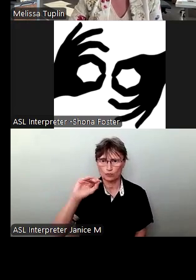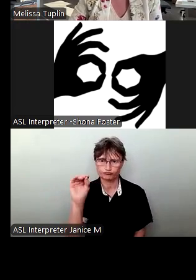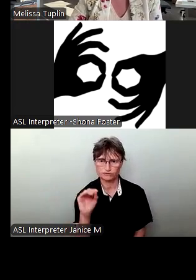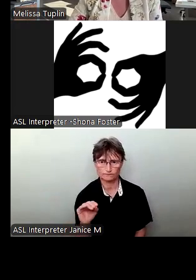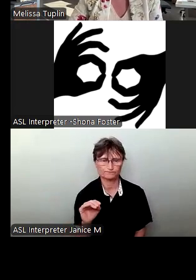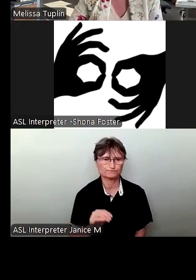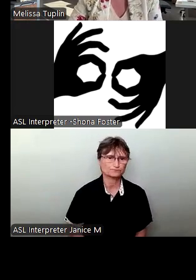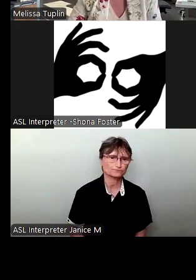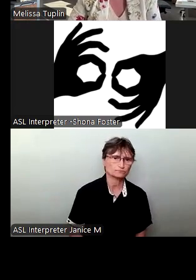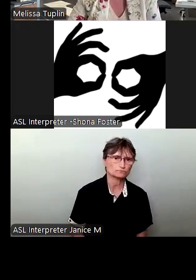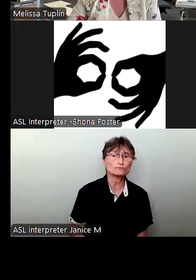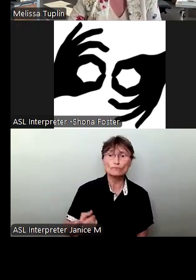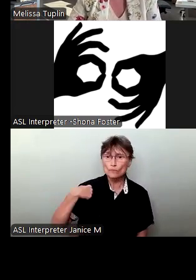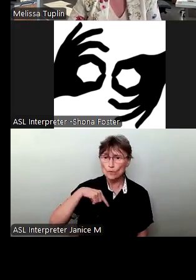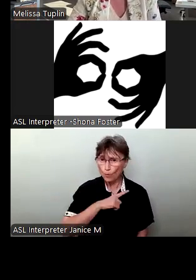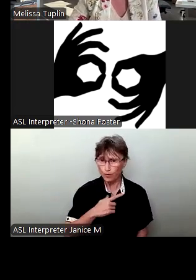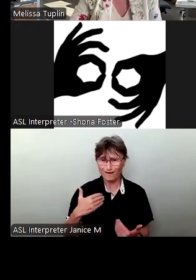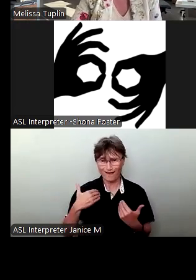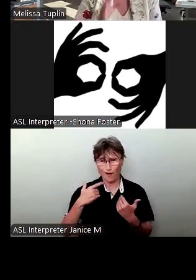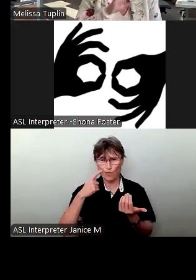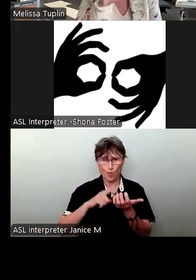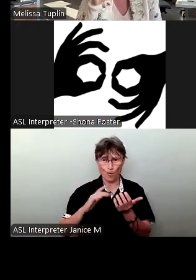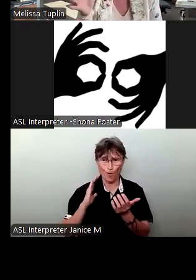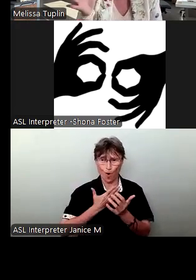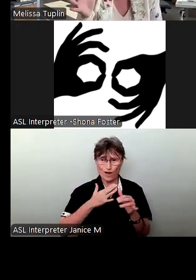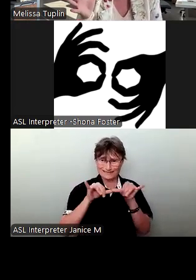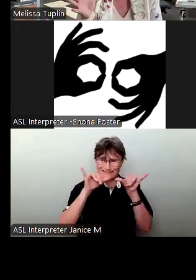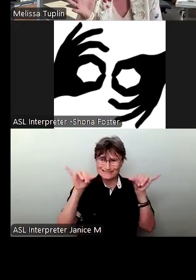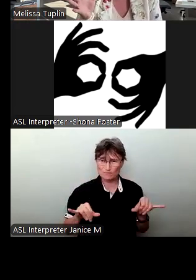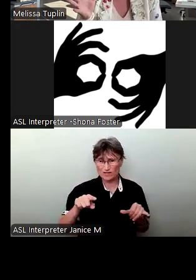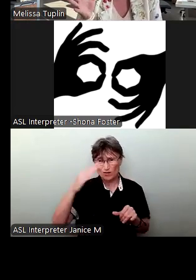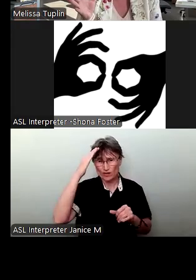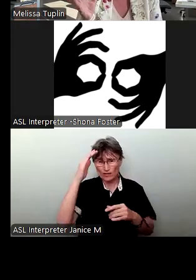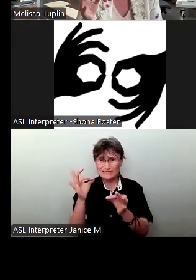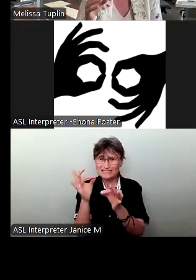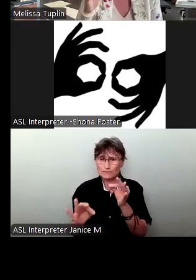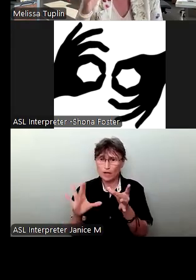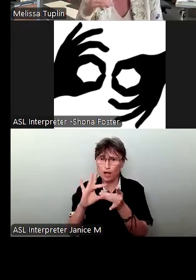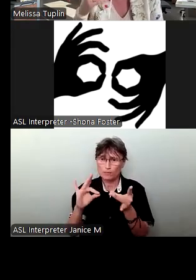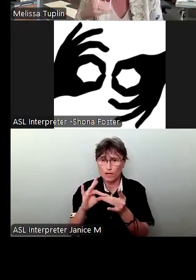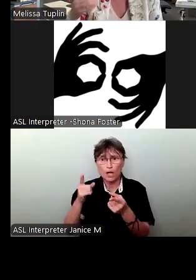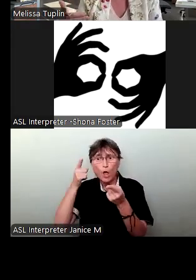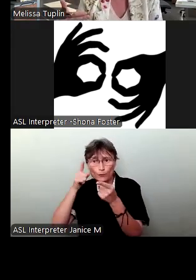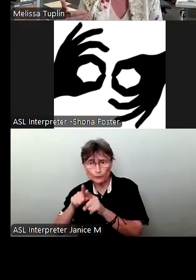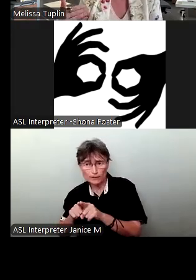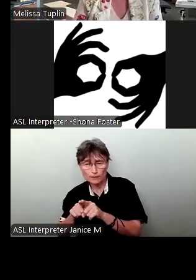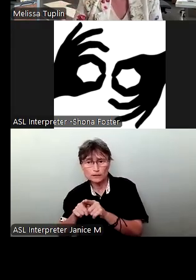do this is because we have found that agree and disagree statements are much more effective for